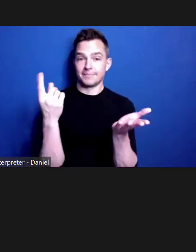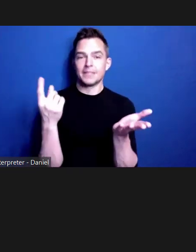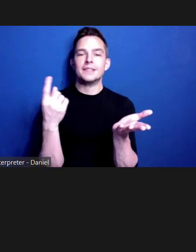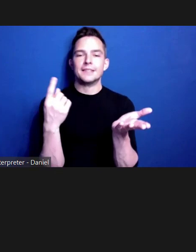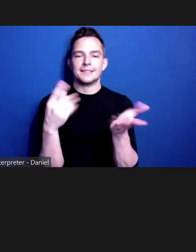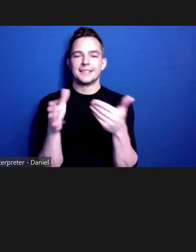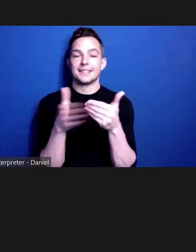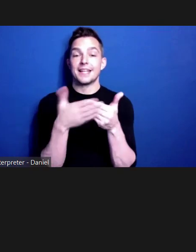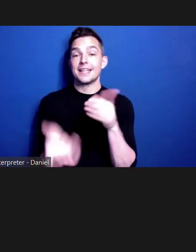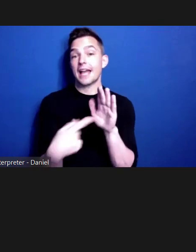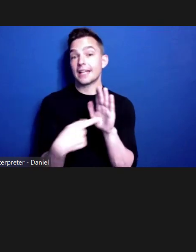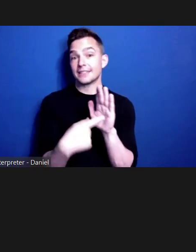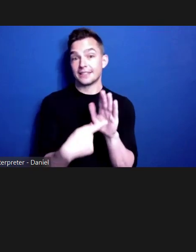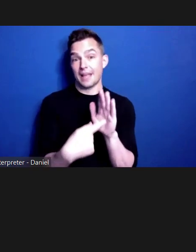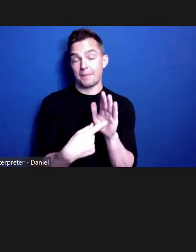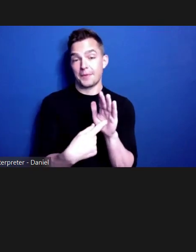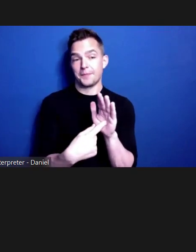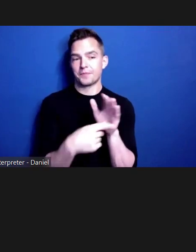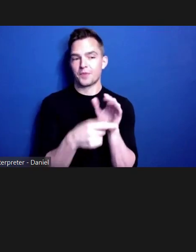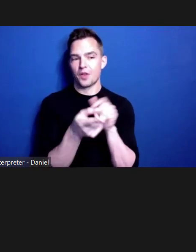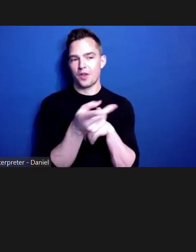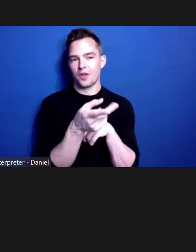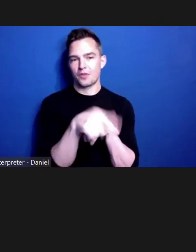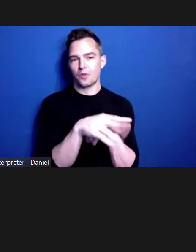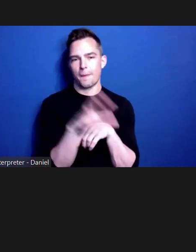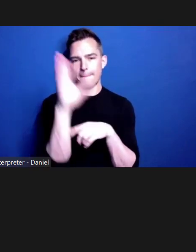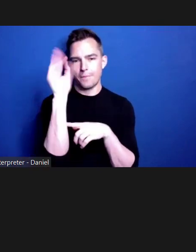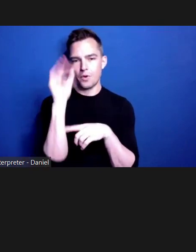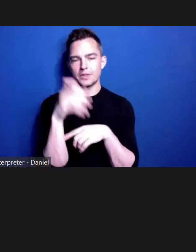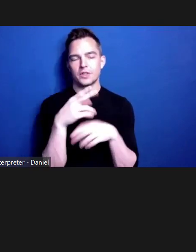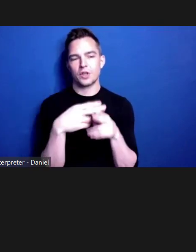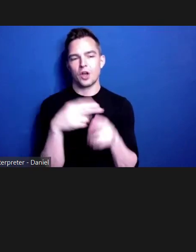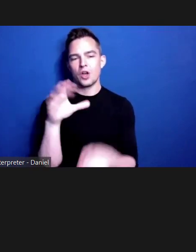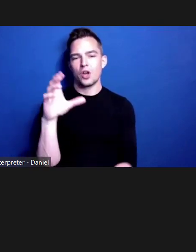And in our next example, these boys are what are called cochlear implants.